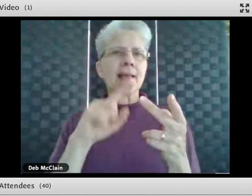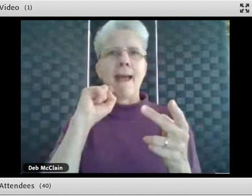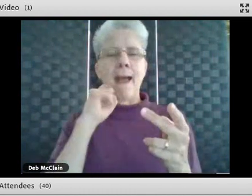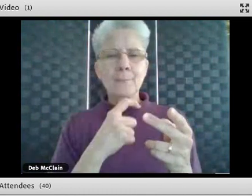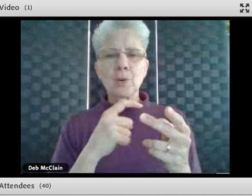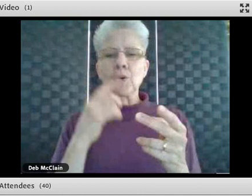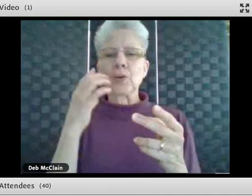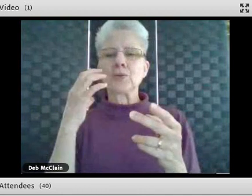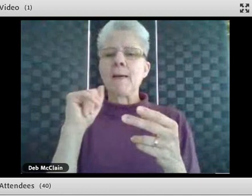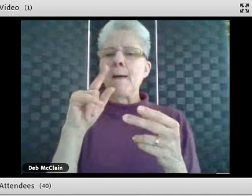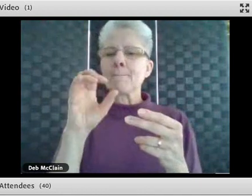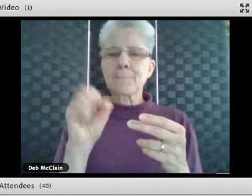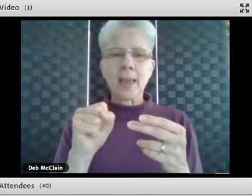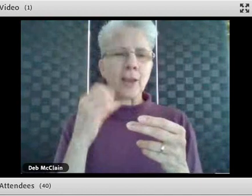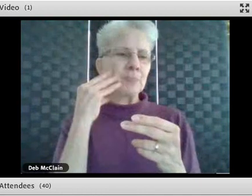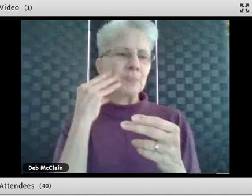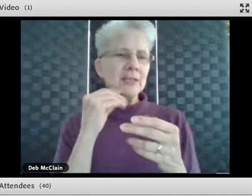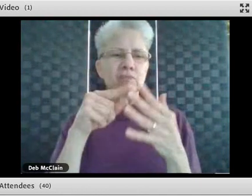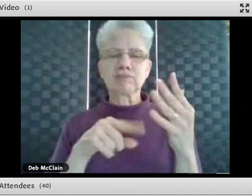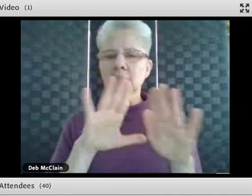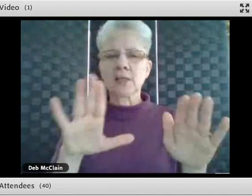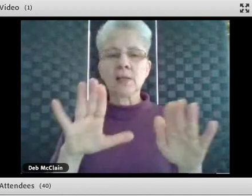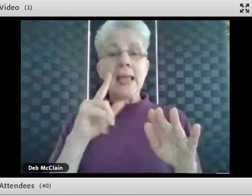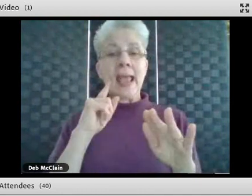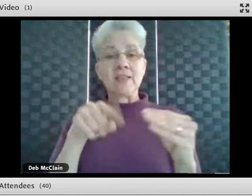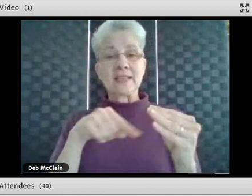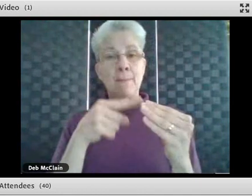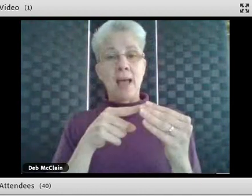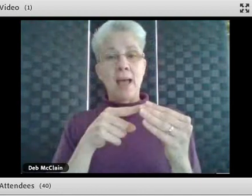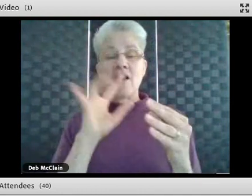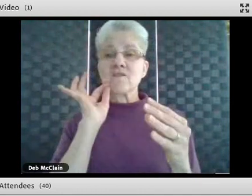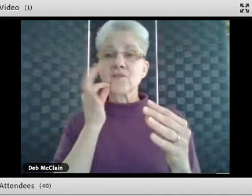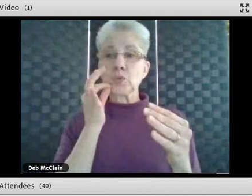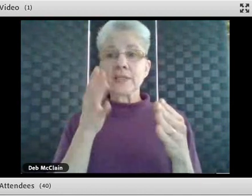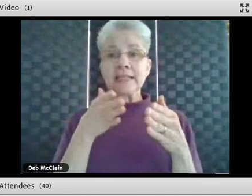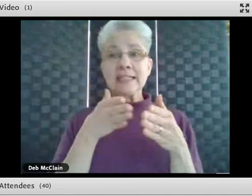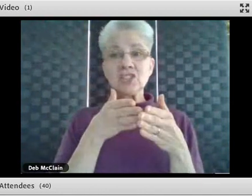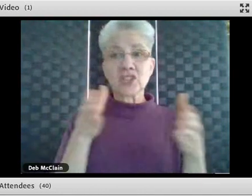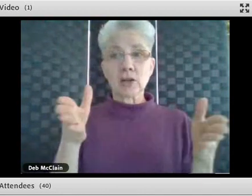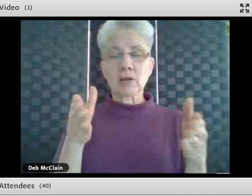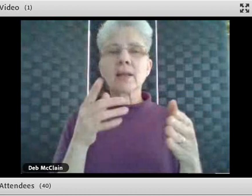everything like that, whatever's covered. If the work is about fruit, generally, then you assign "fruit."